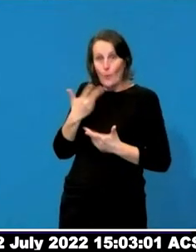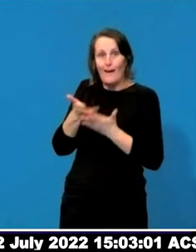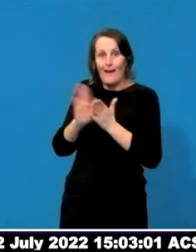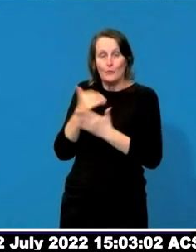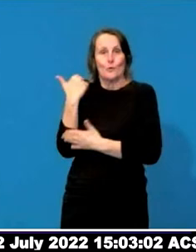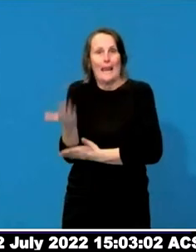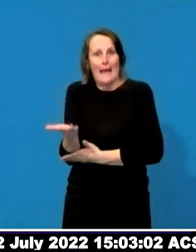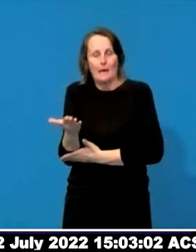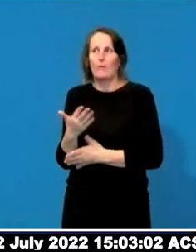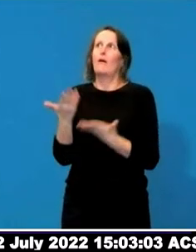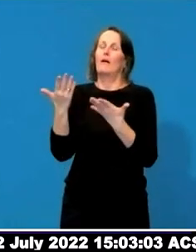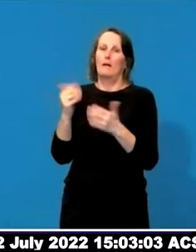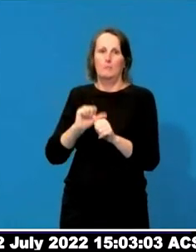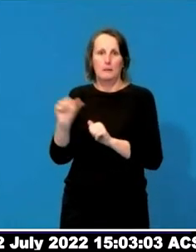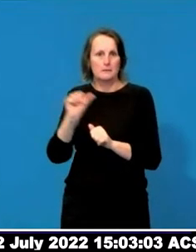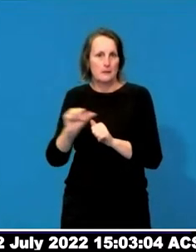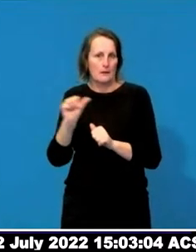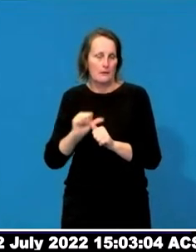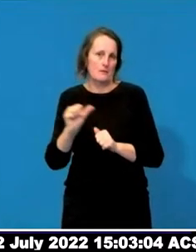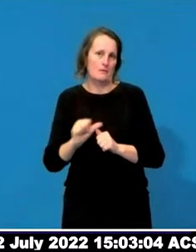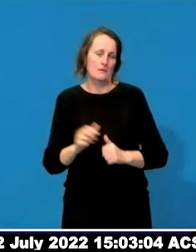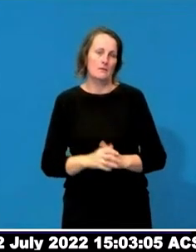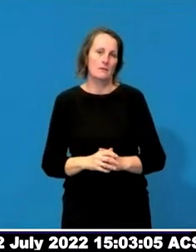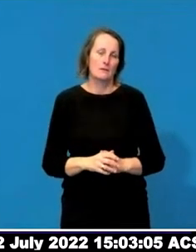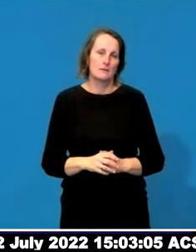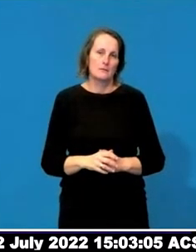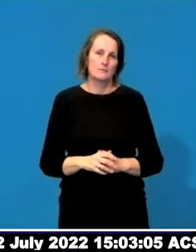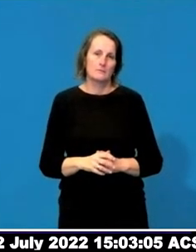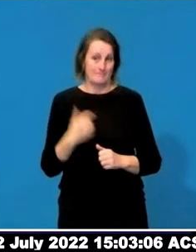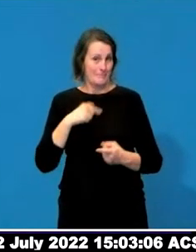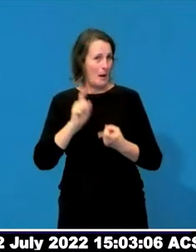that would have made life a lot easier. I'm still learning a lot in this space.